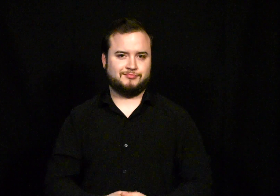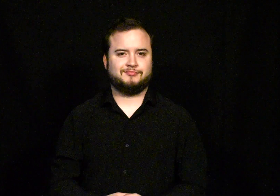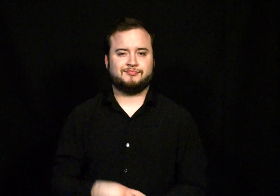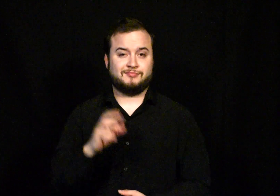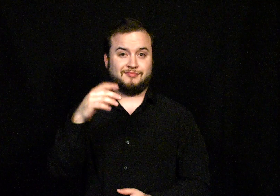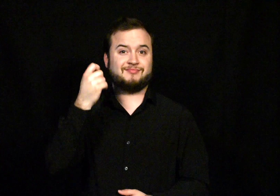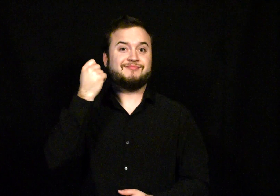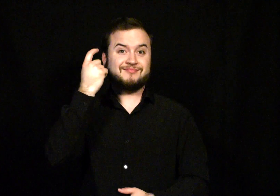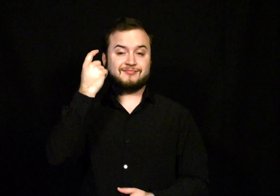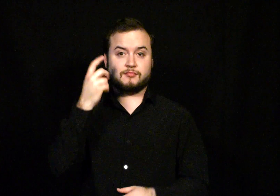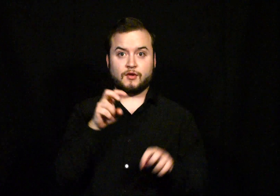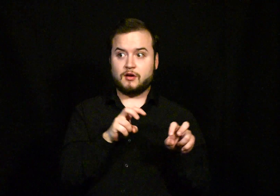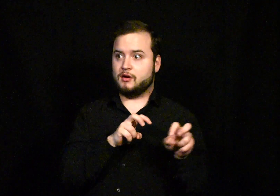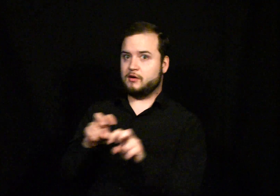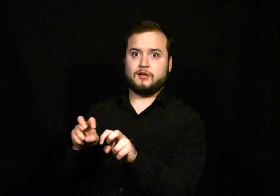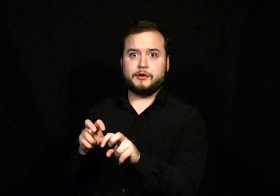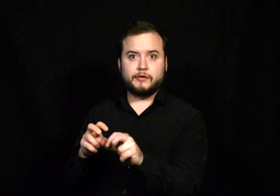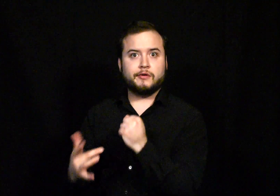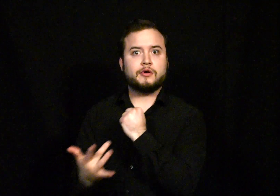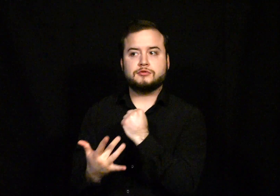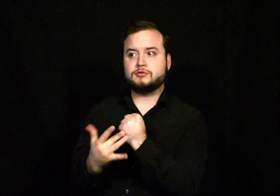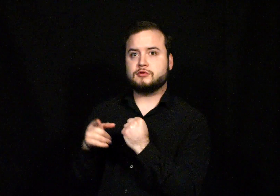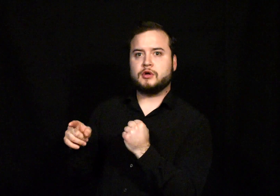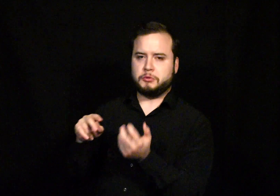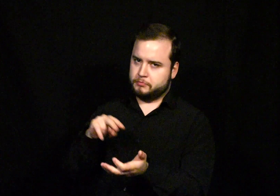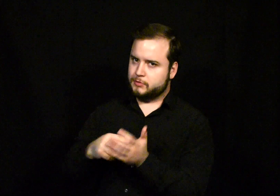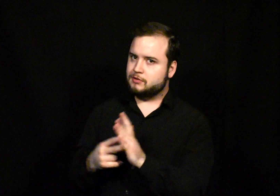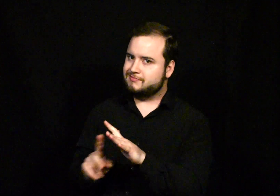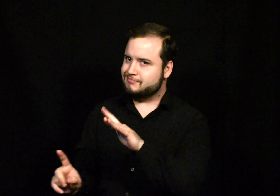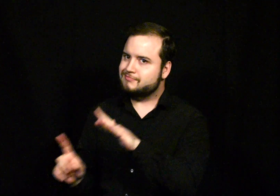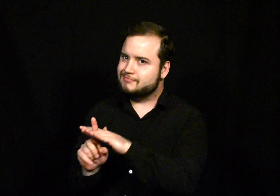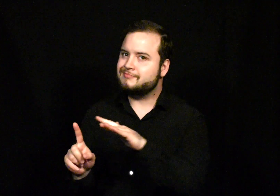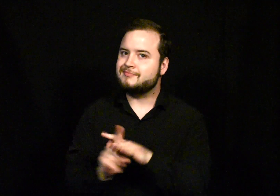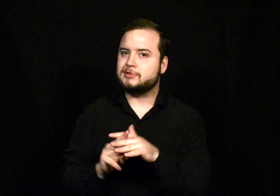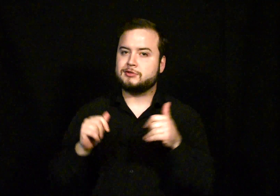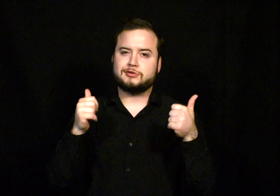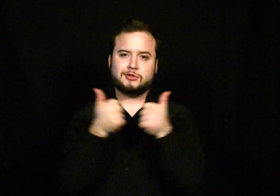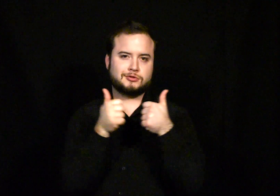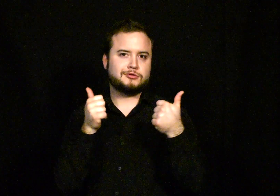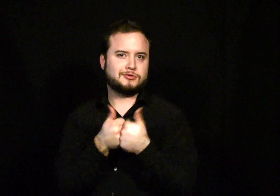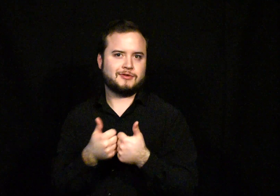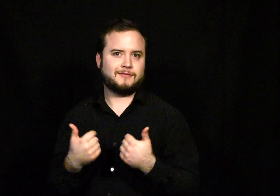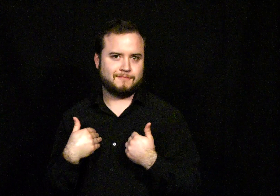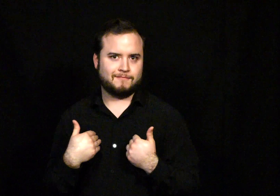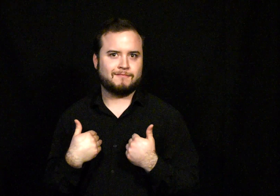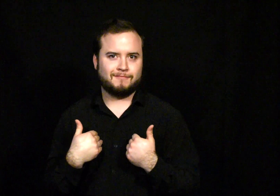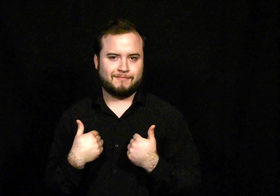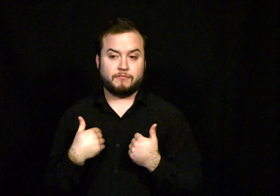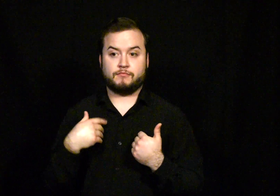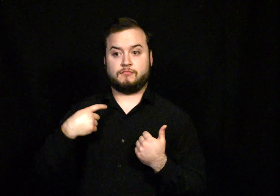Using those technology channels presents a set of challenges,